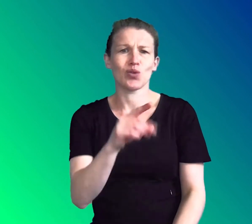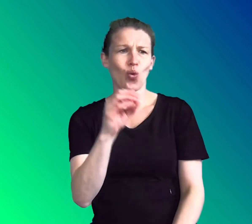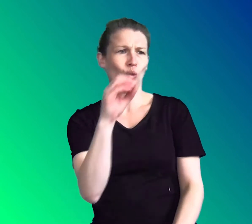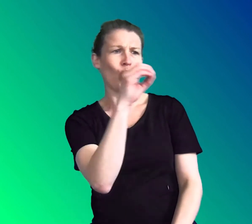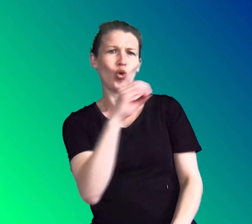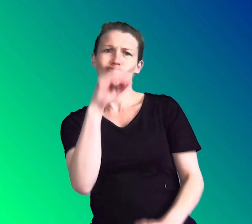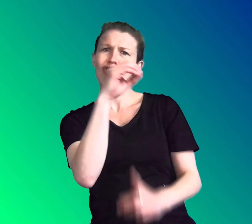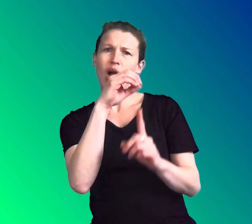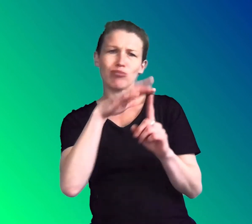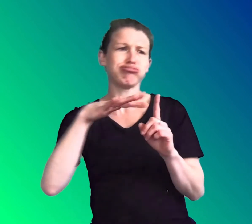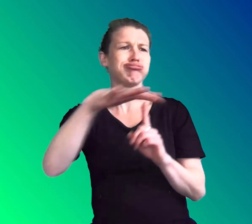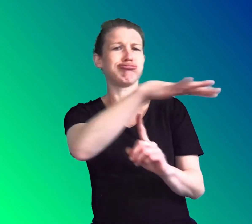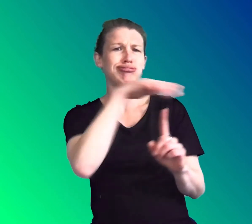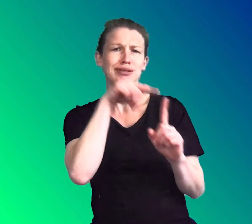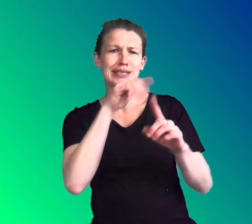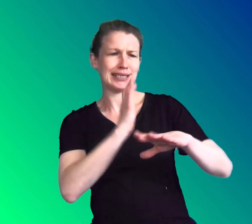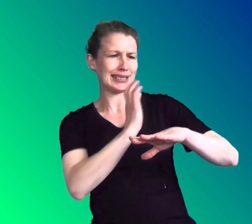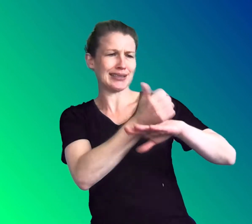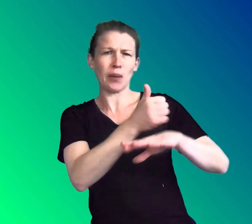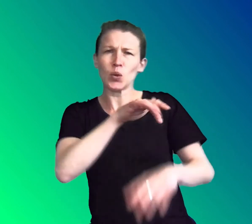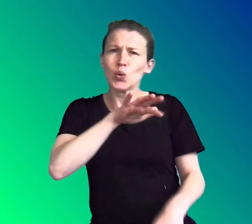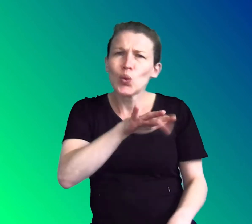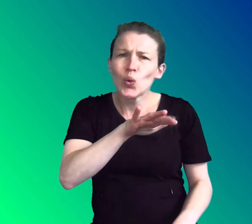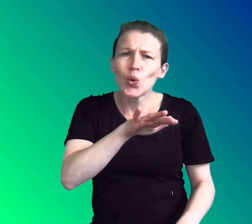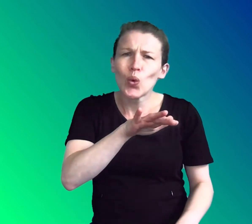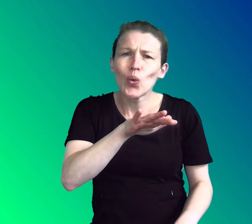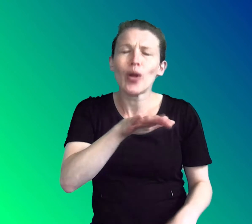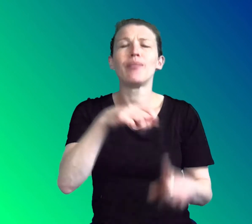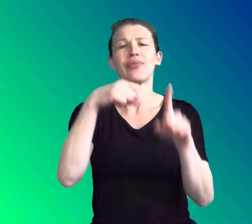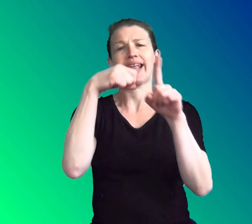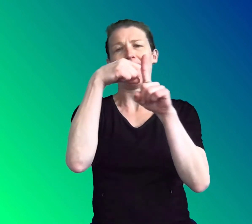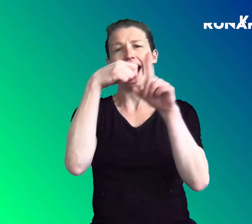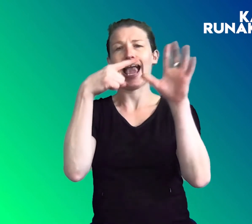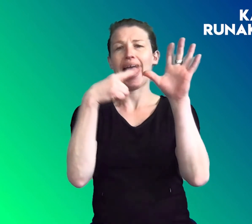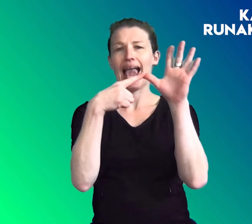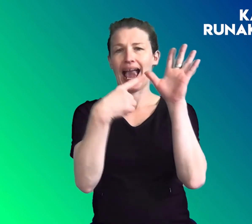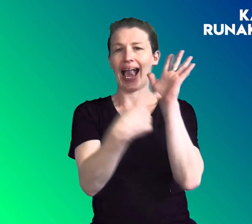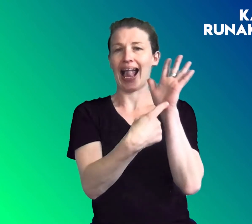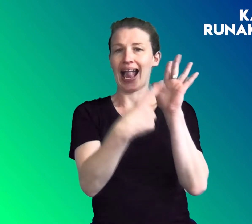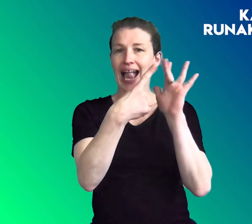Orokonui Eco Sanctuary was set up in partnership with